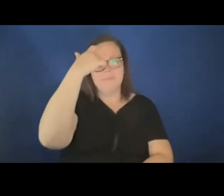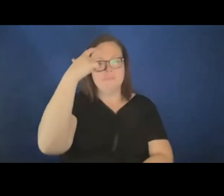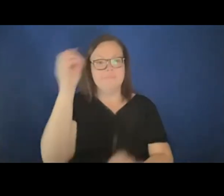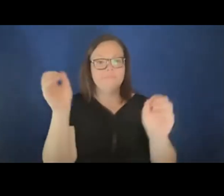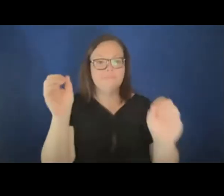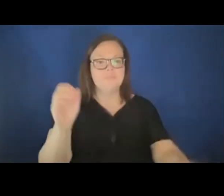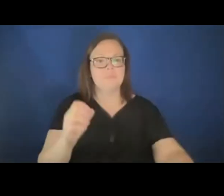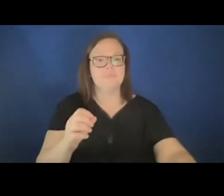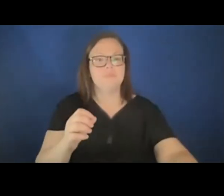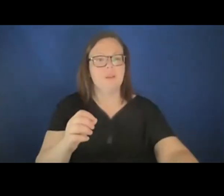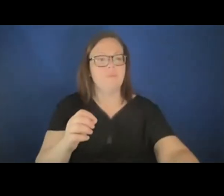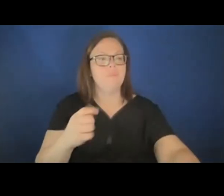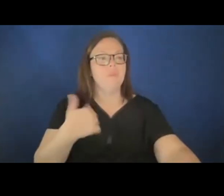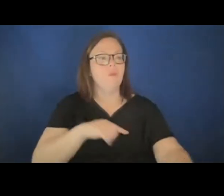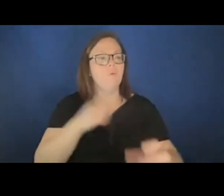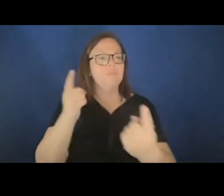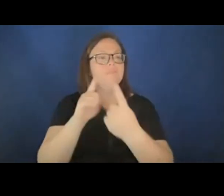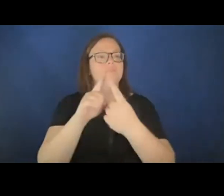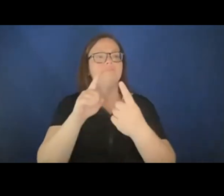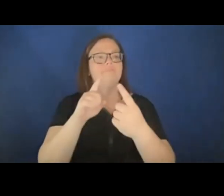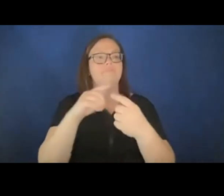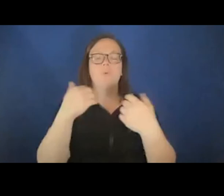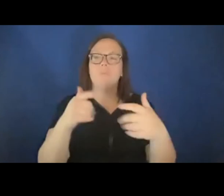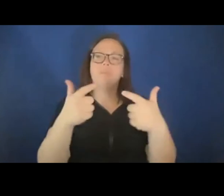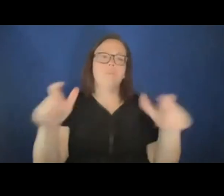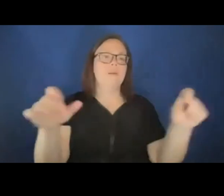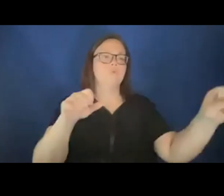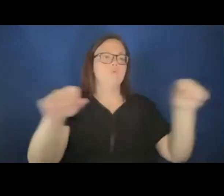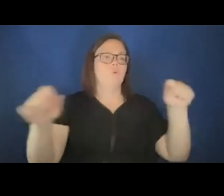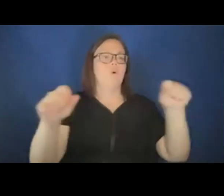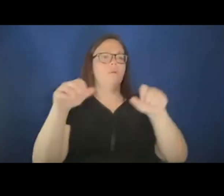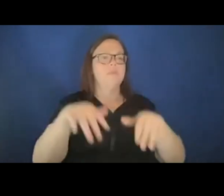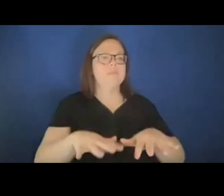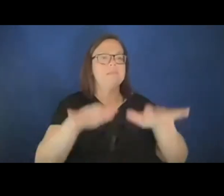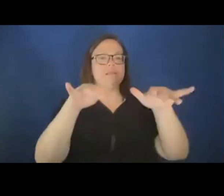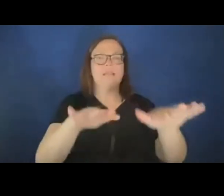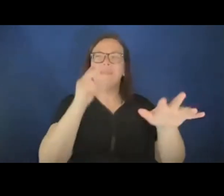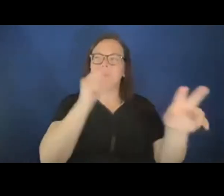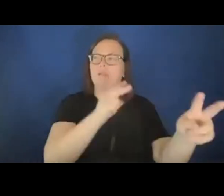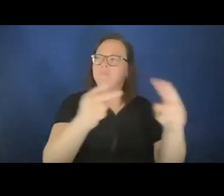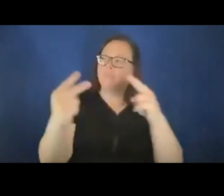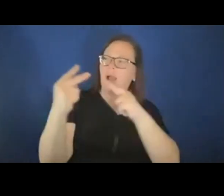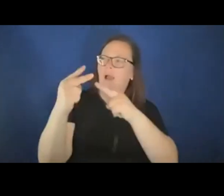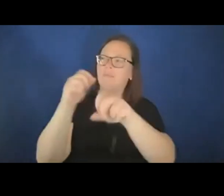We met a great storm at sea looked back at the rocking cliffs the sand was going under